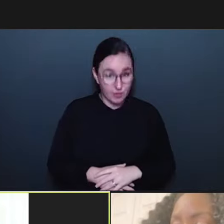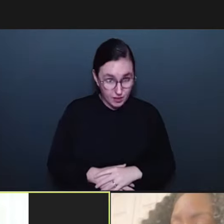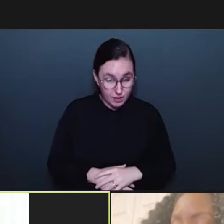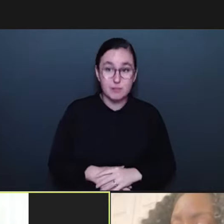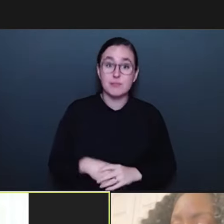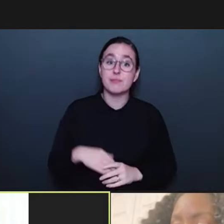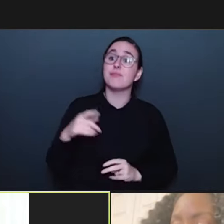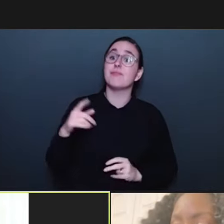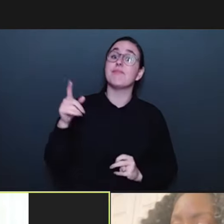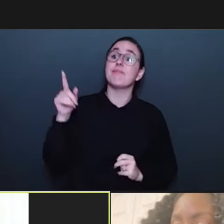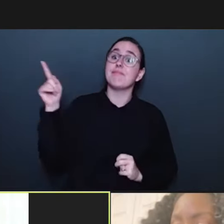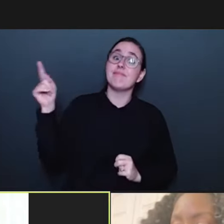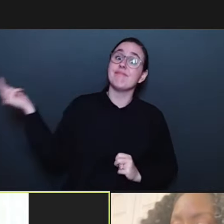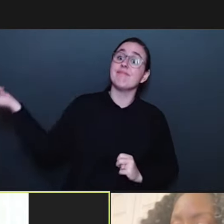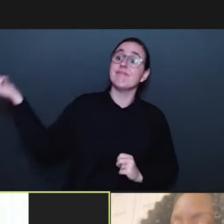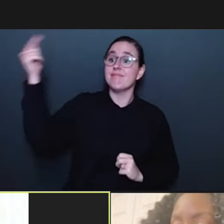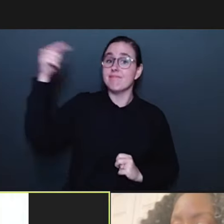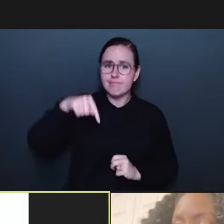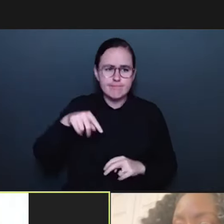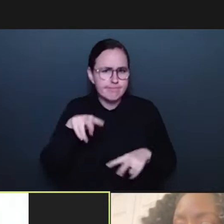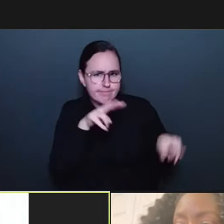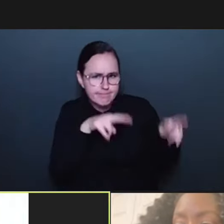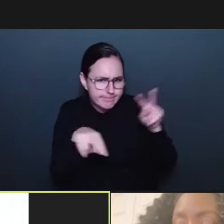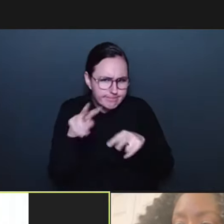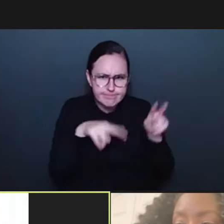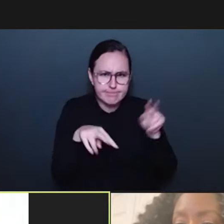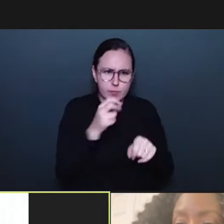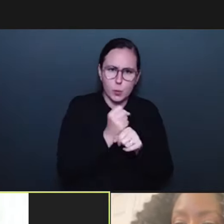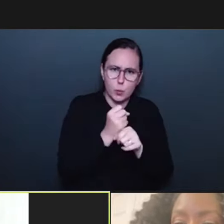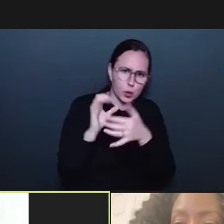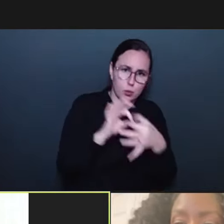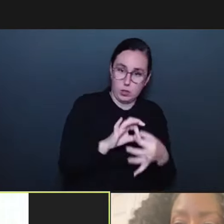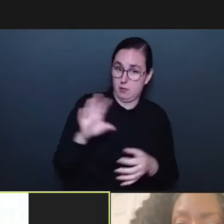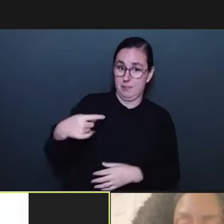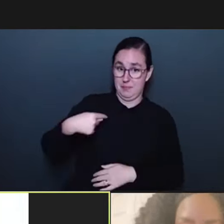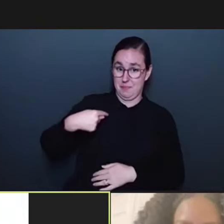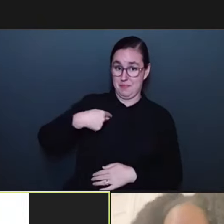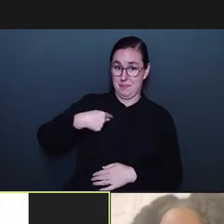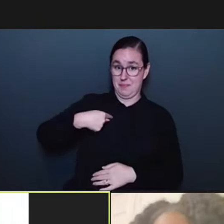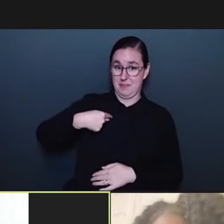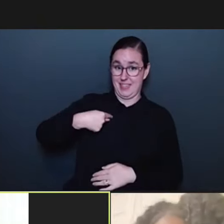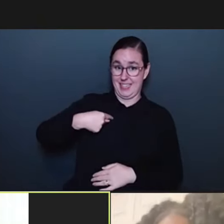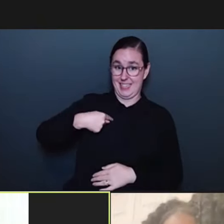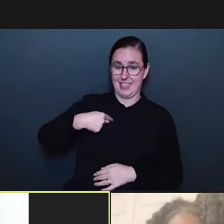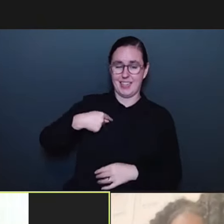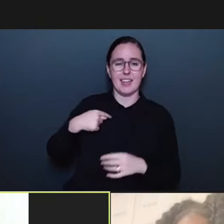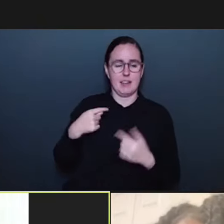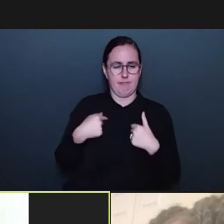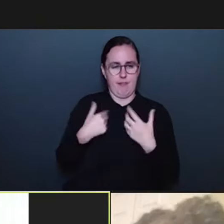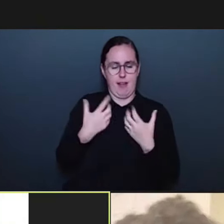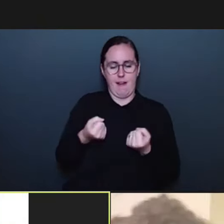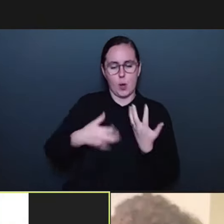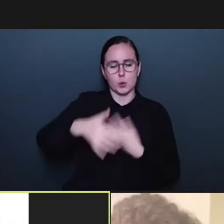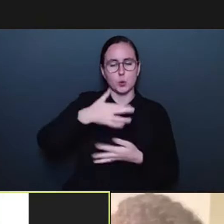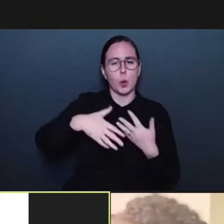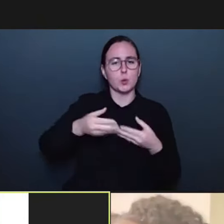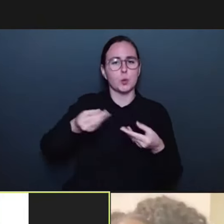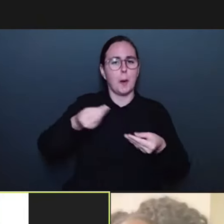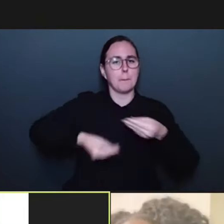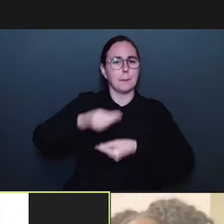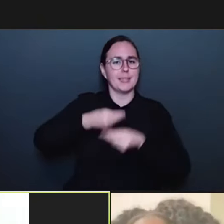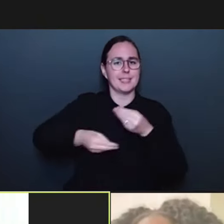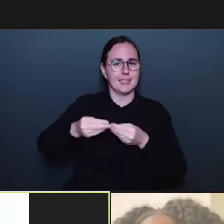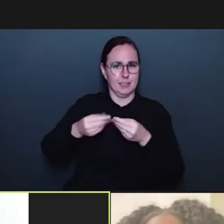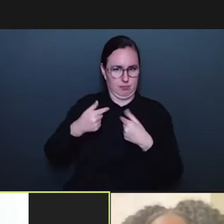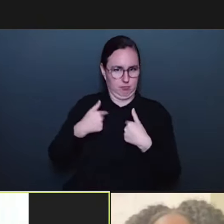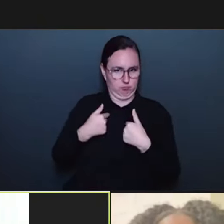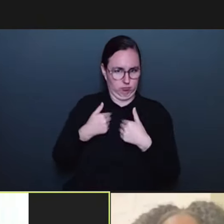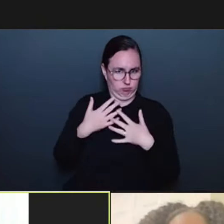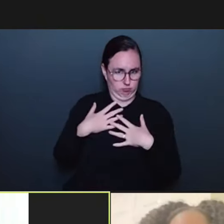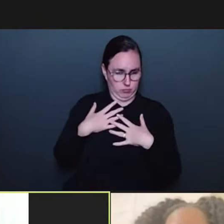I am a social entrepreneur and from what I saw in my countries, especially from the